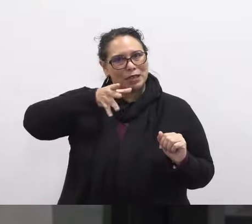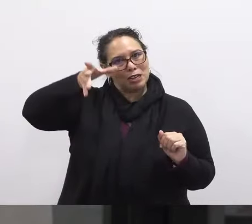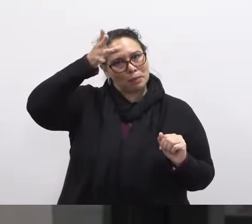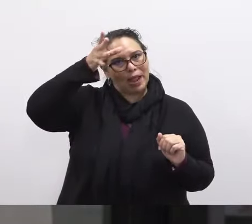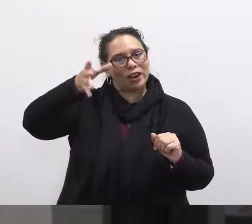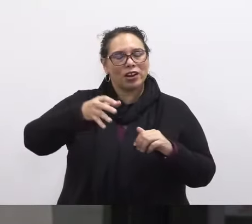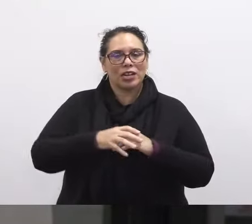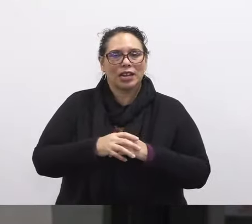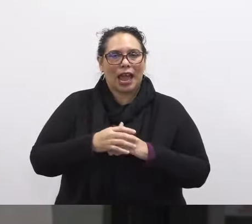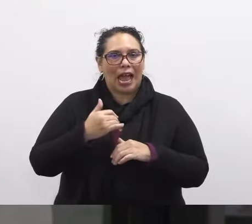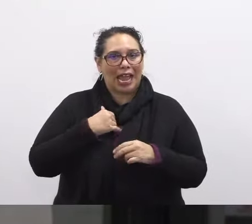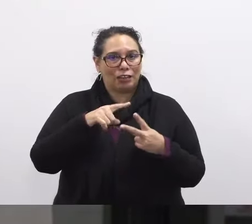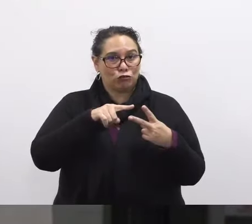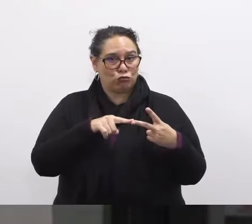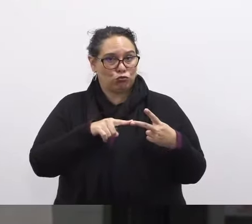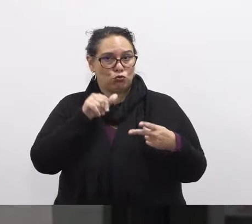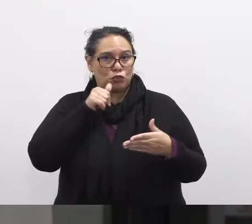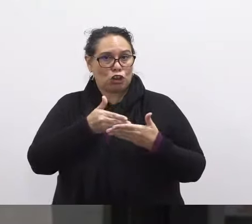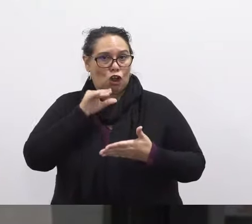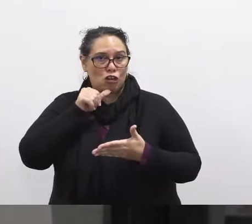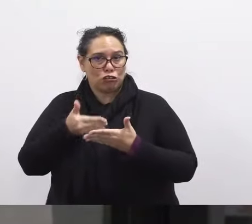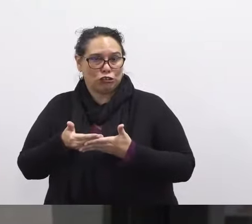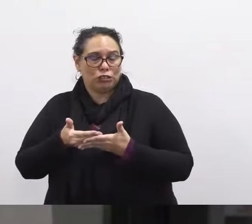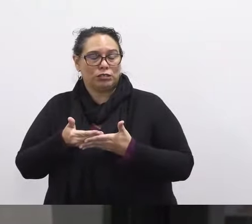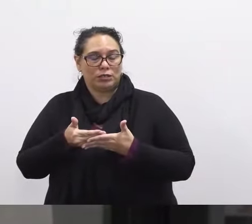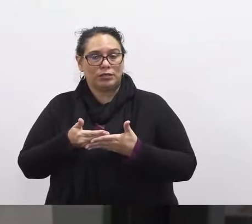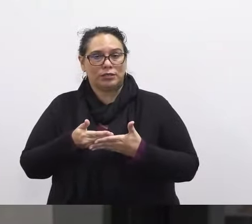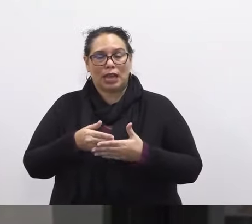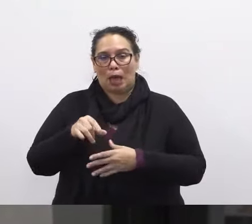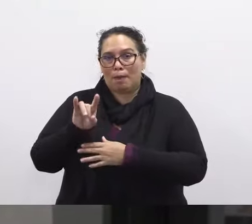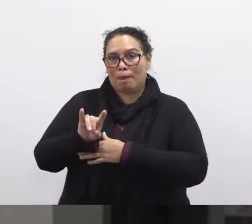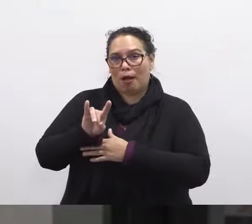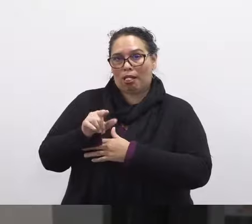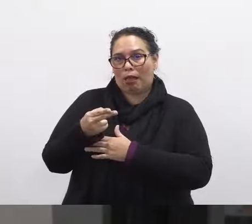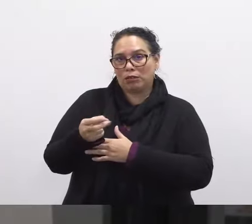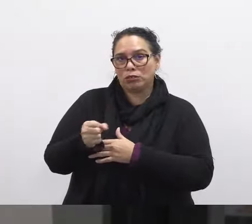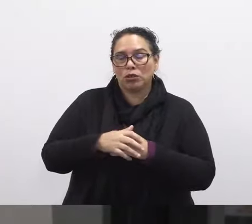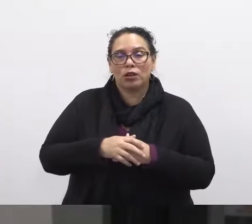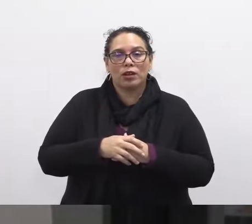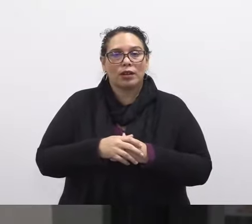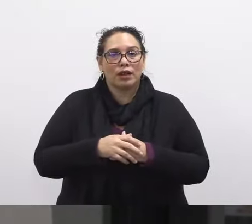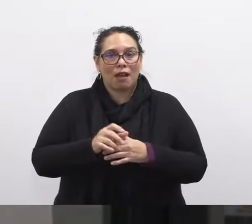I have two daughters at Long Beach Poly High School. And while I am not alone,